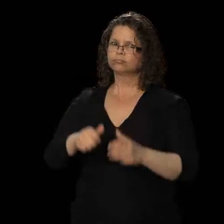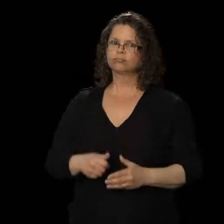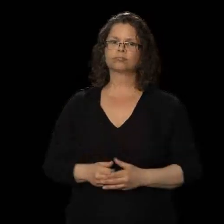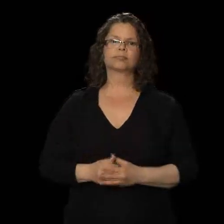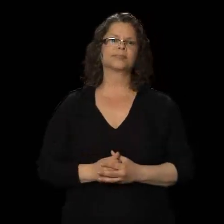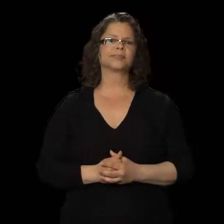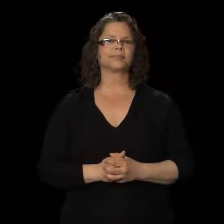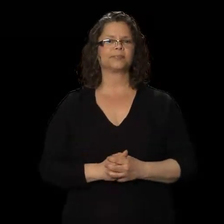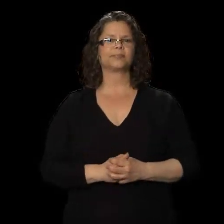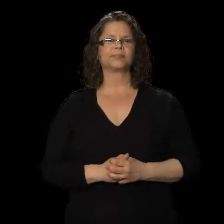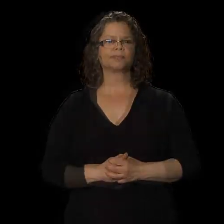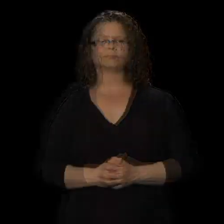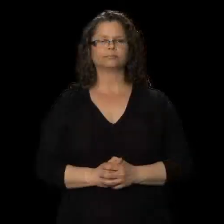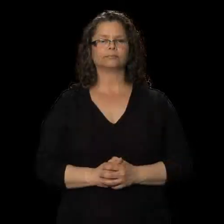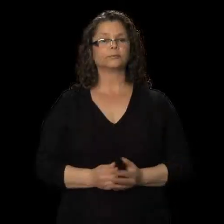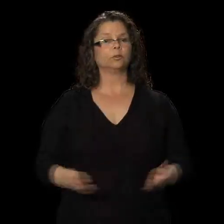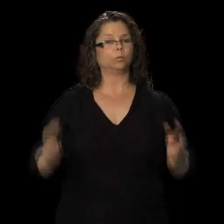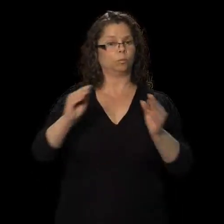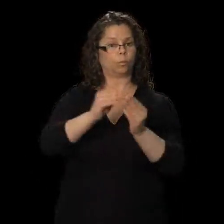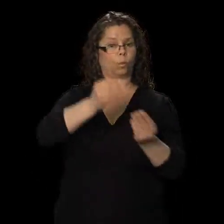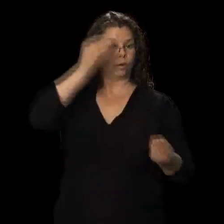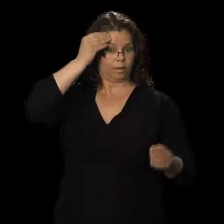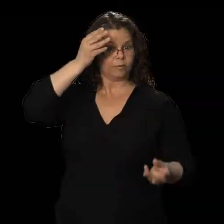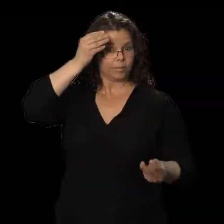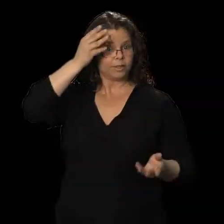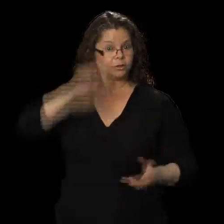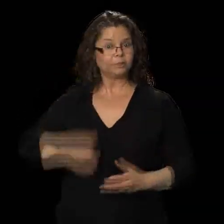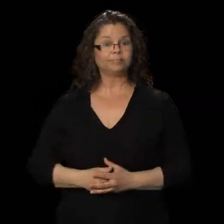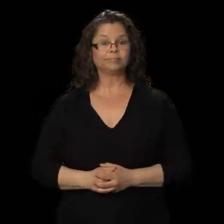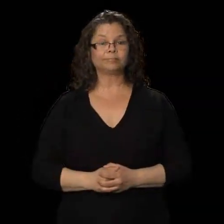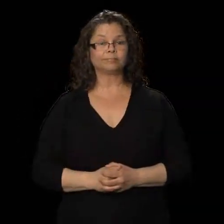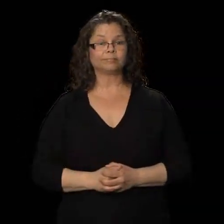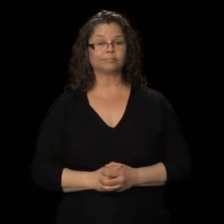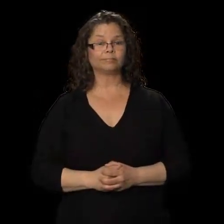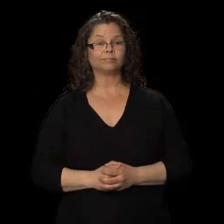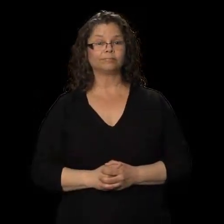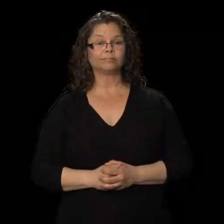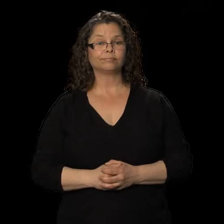For more information